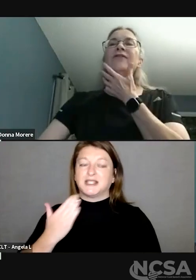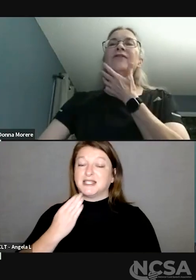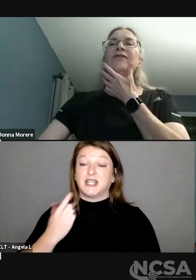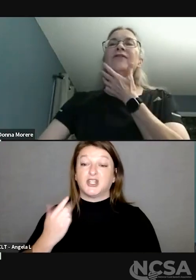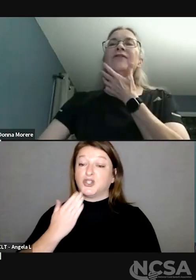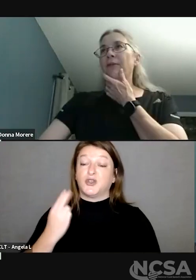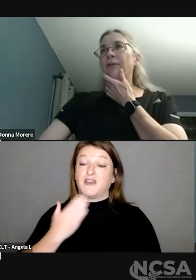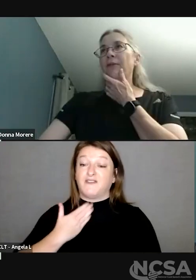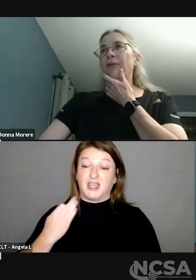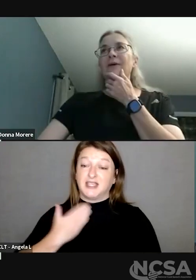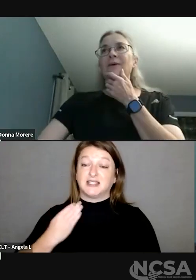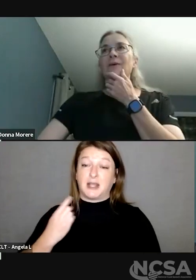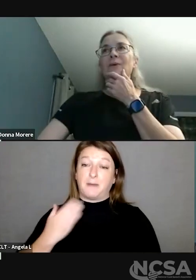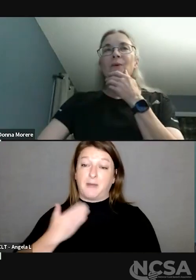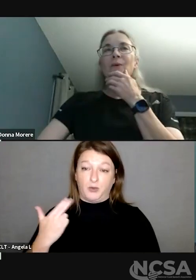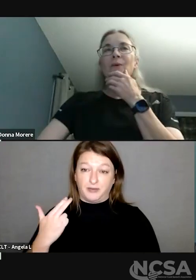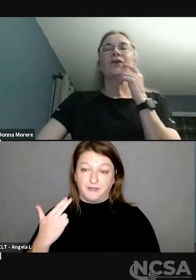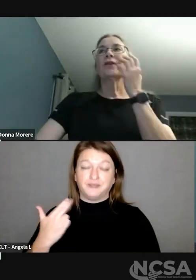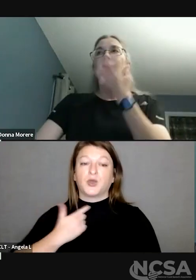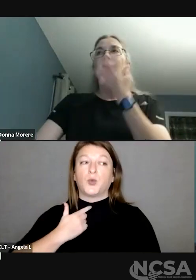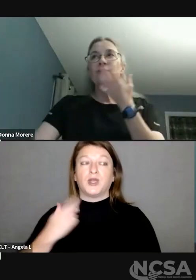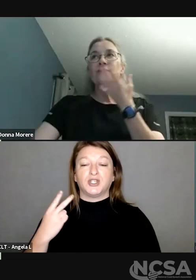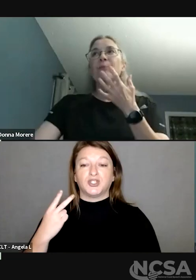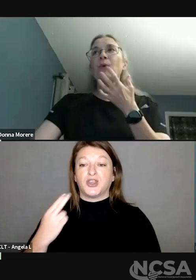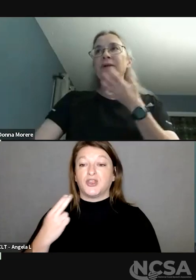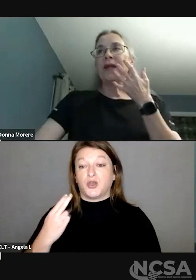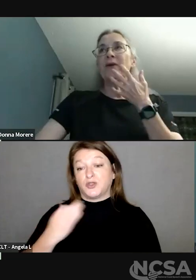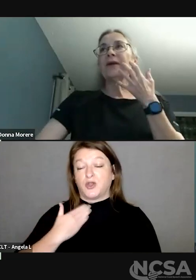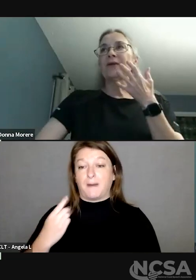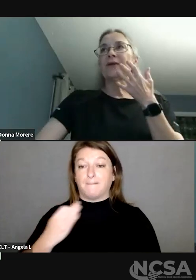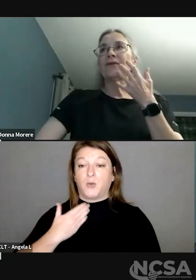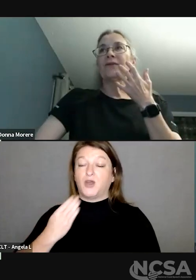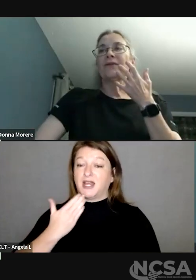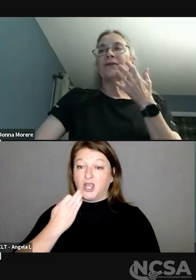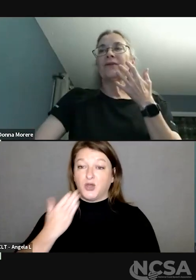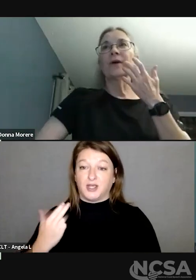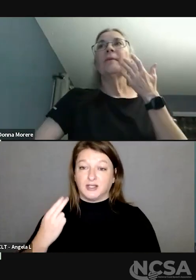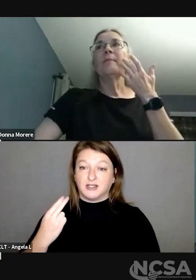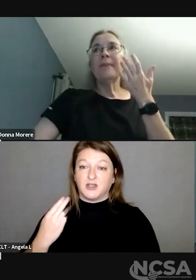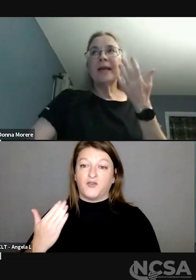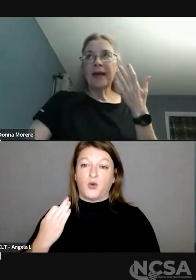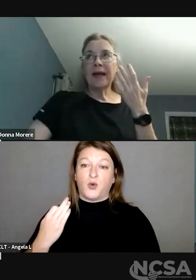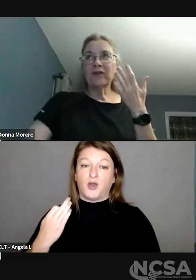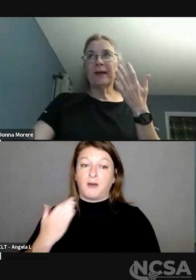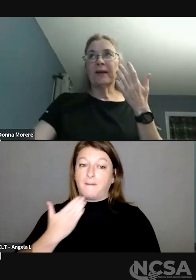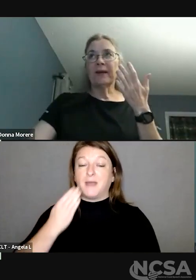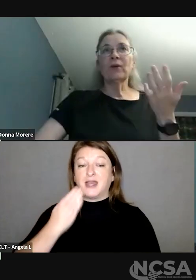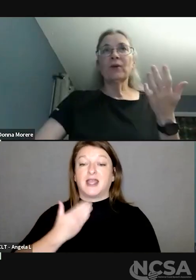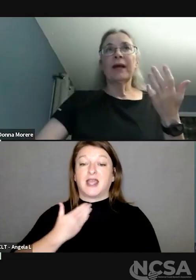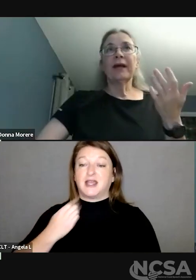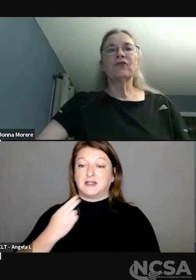face and mouth which those are important areas for many aspects of spoken language.